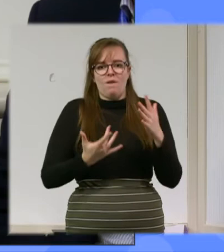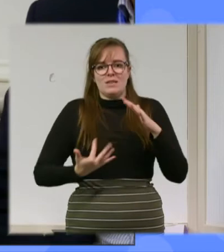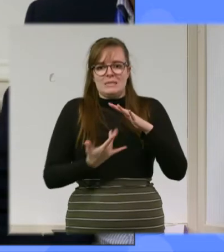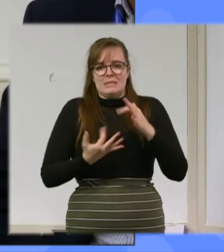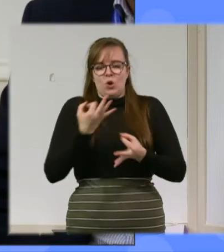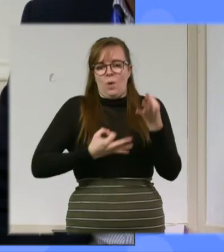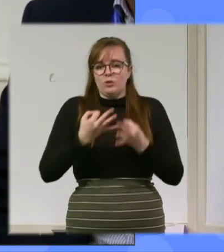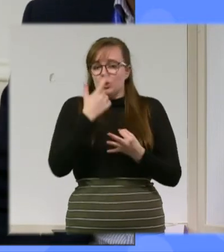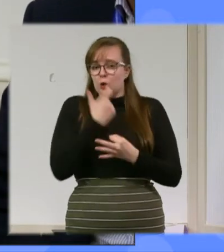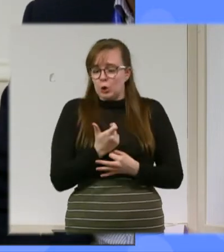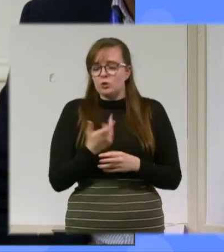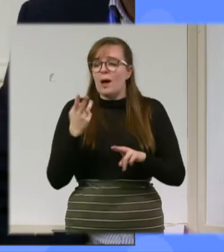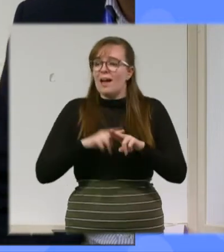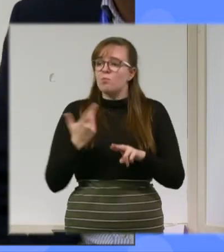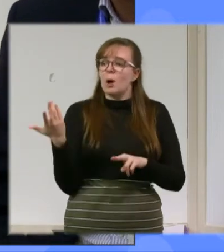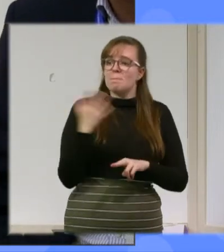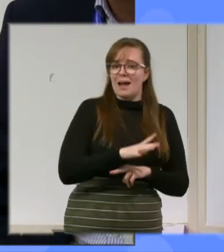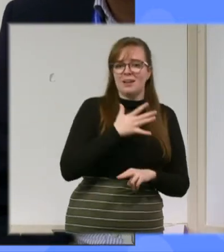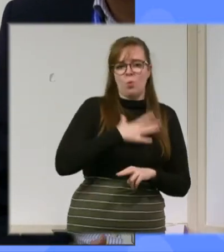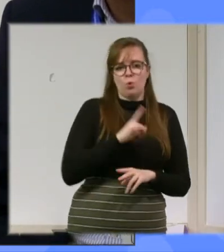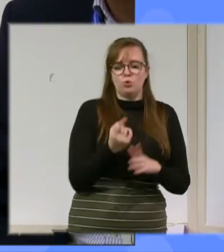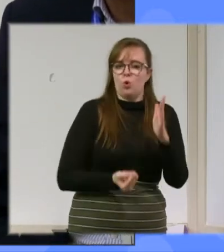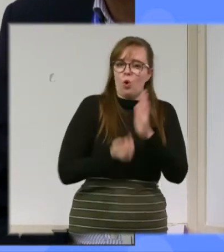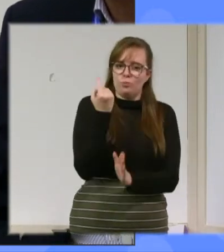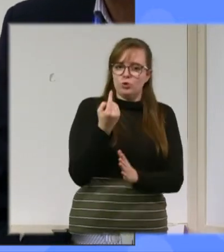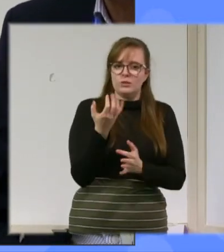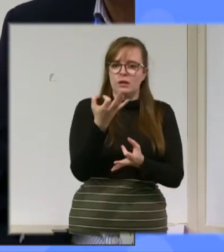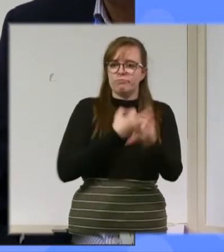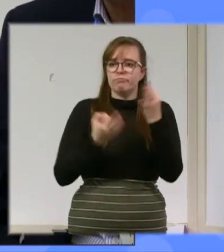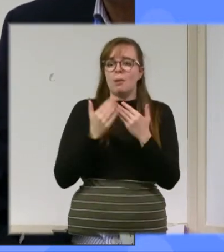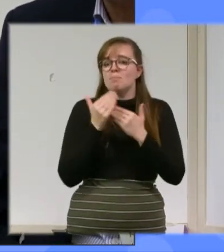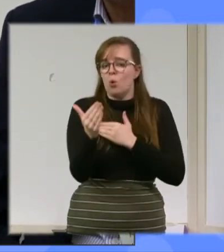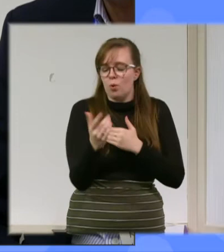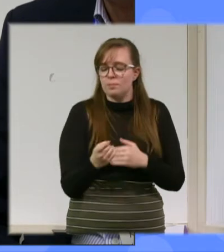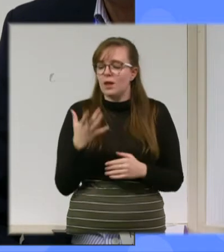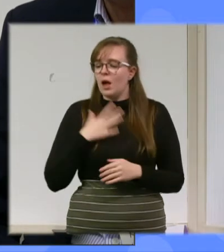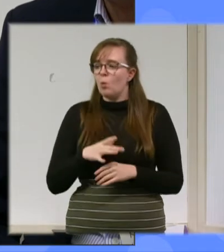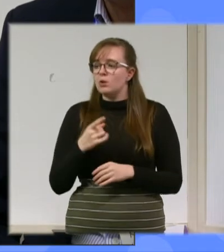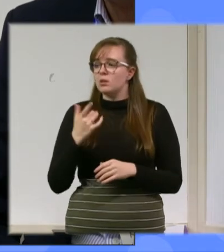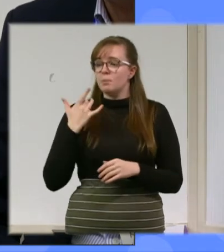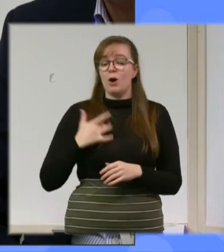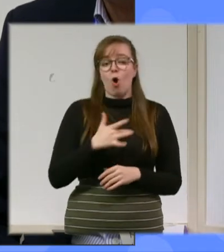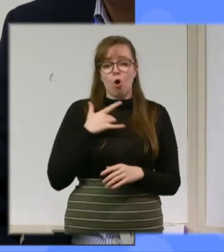so if we do come back I would like you to be able to have the opportunity to speak more I would just say be very very honest about your priorities I think